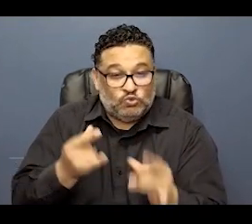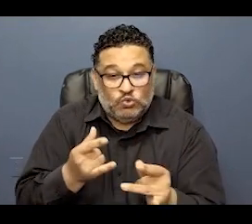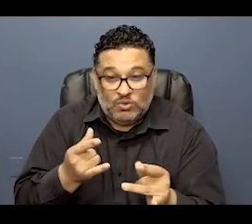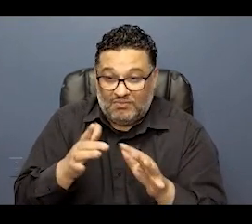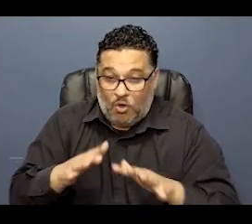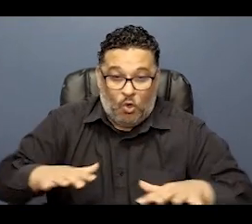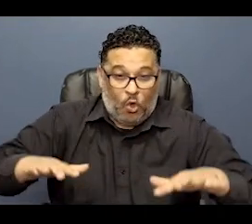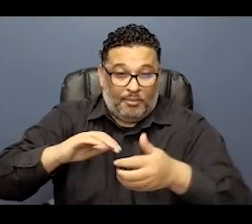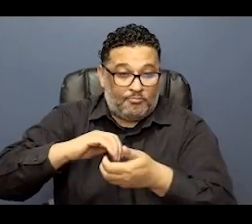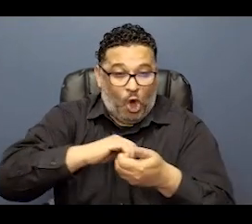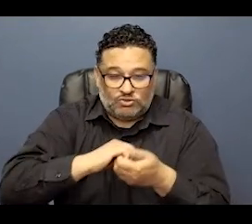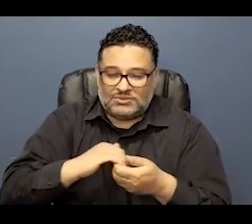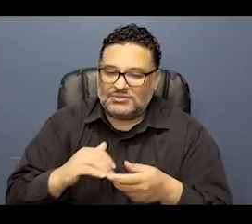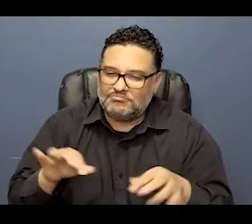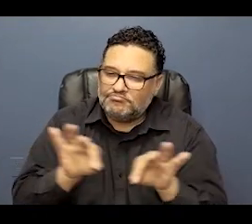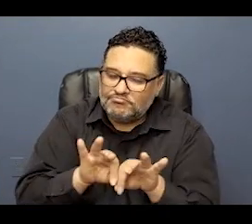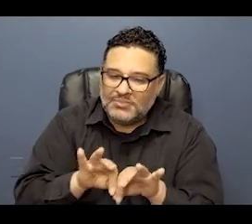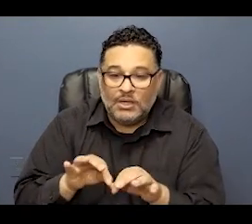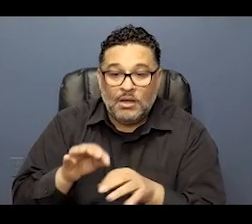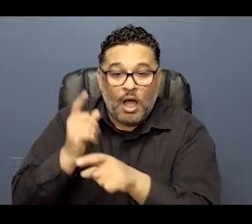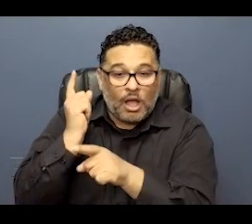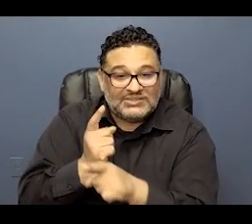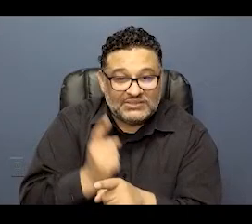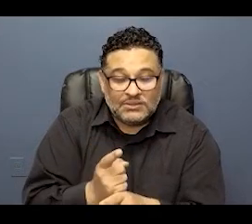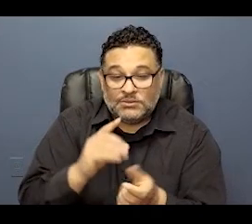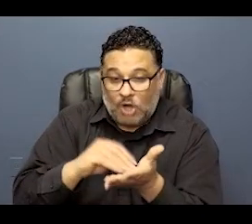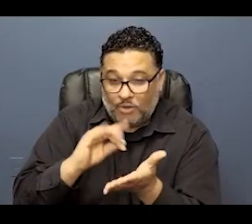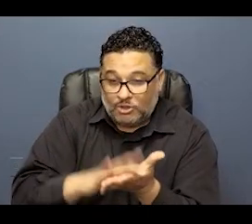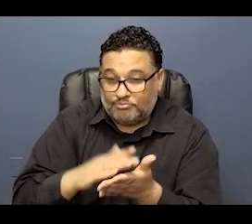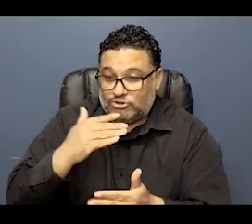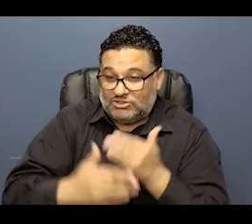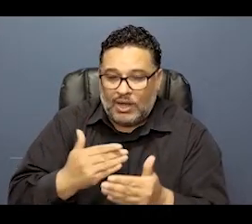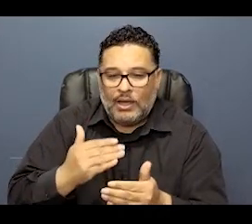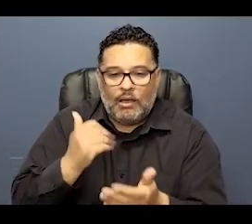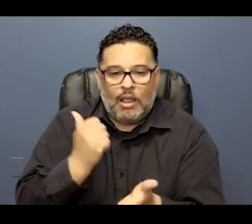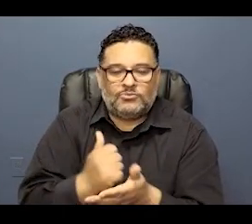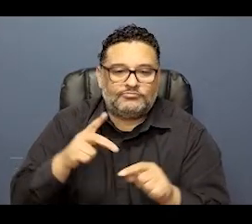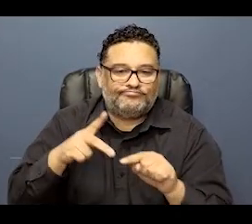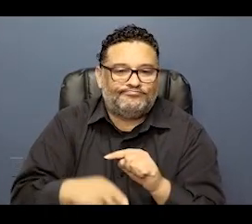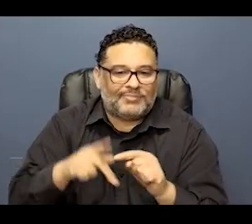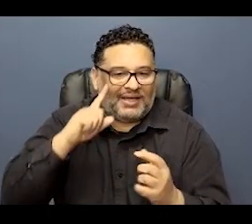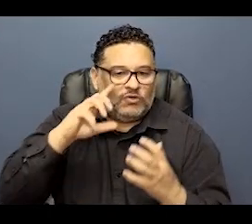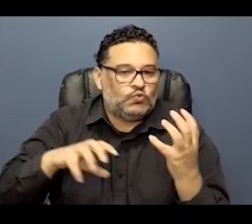Having consistent documentation procedures helps cut down on confusion and avoids unnecessary